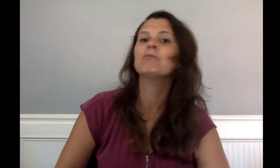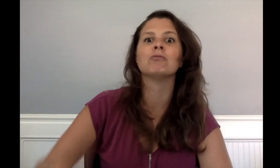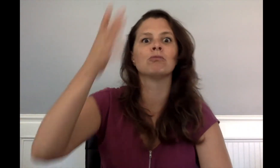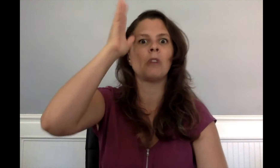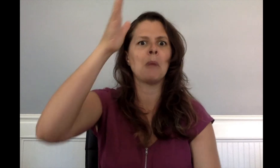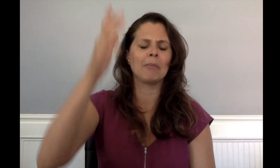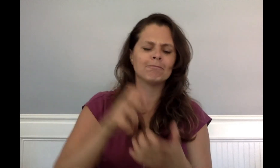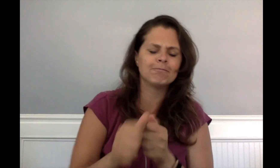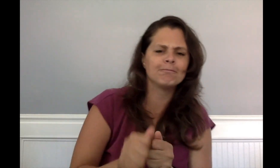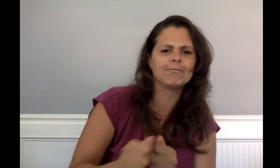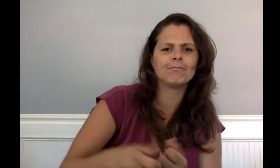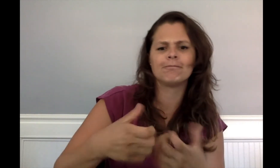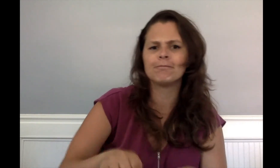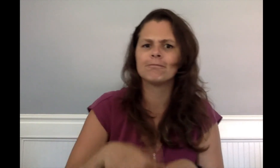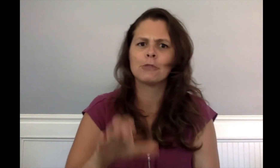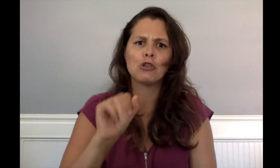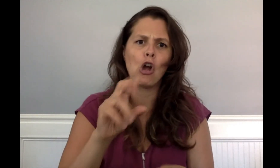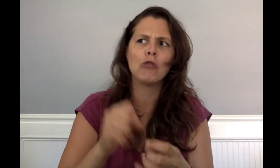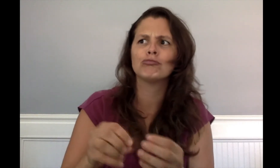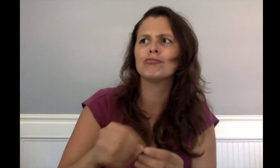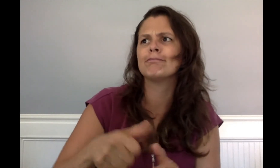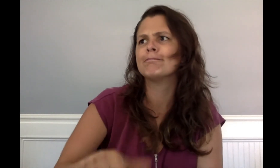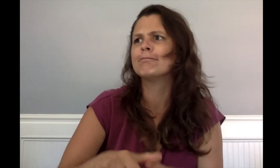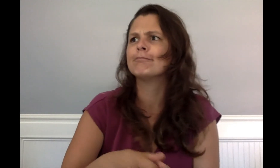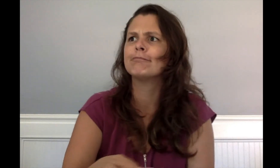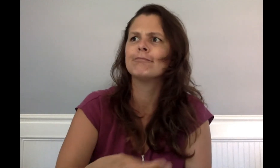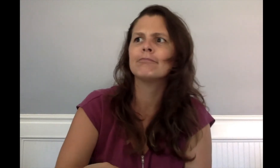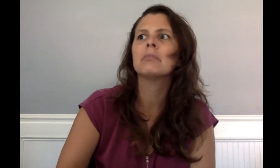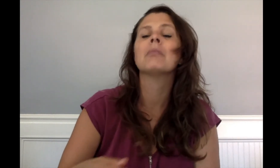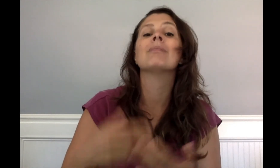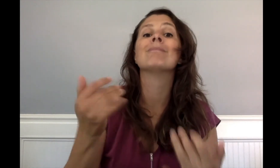Grandma Tickler remarked as Grandpa Tickler dealt the cards.